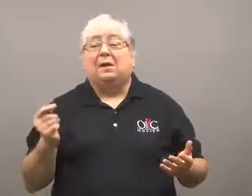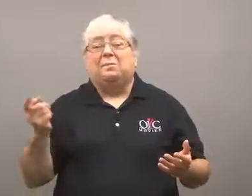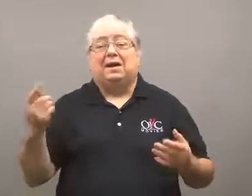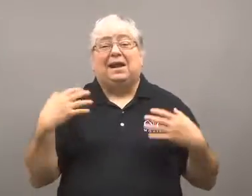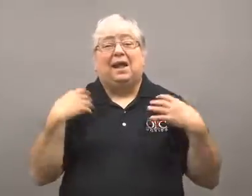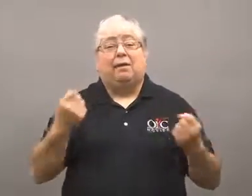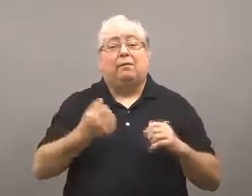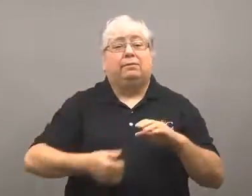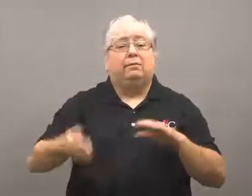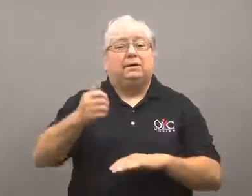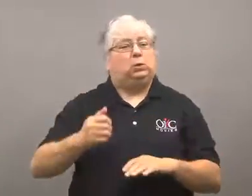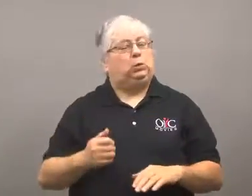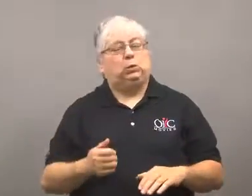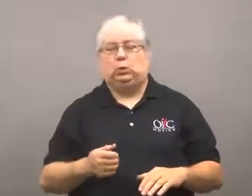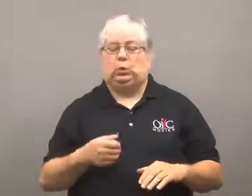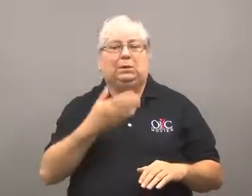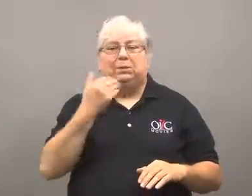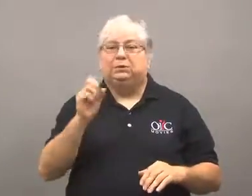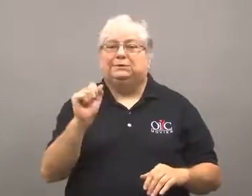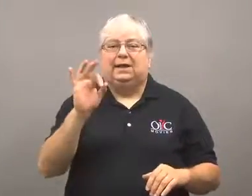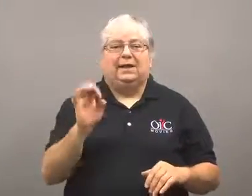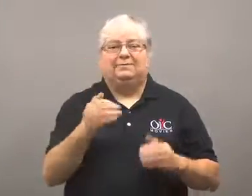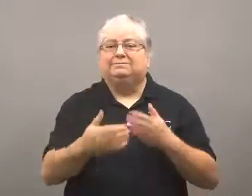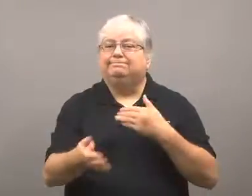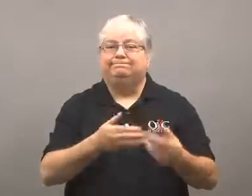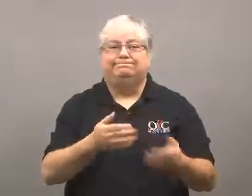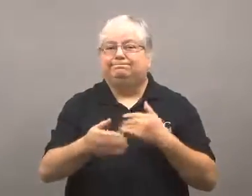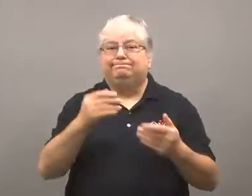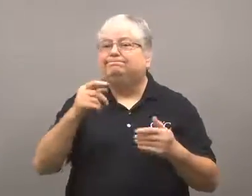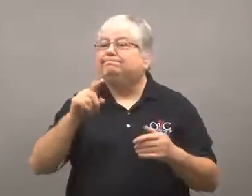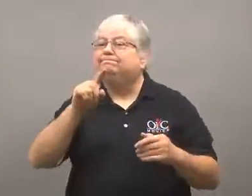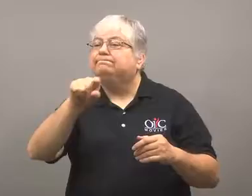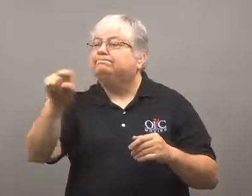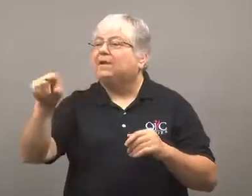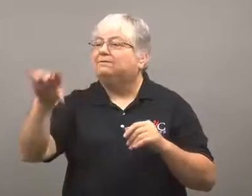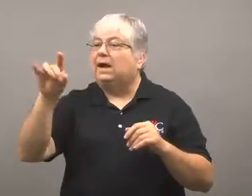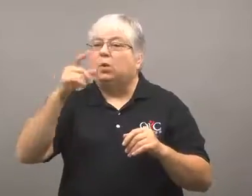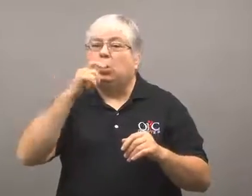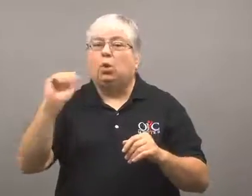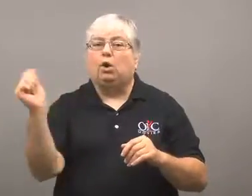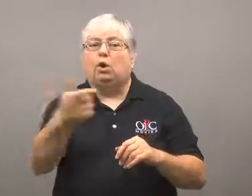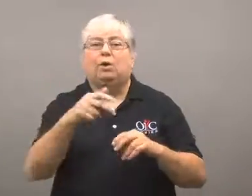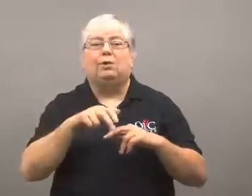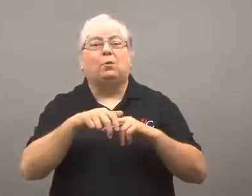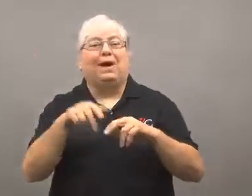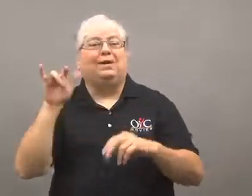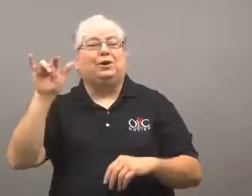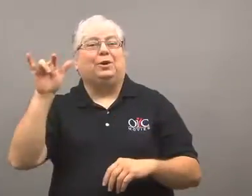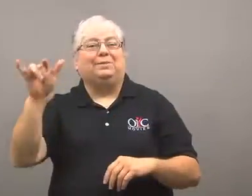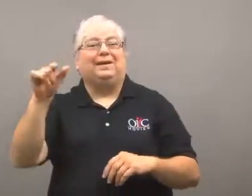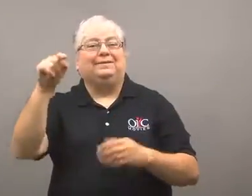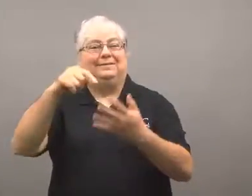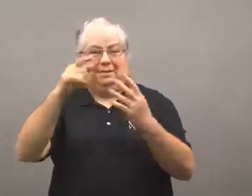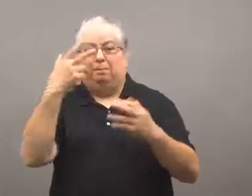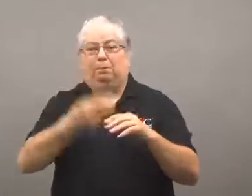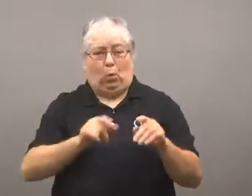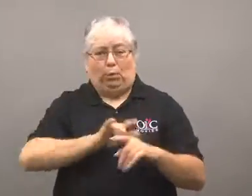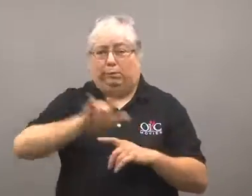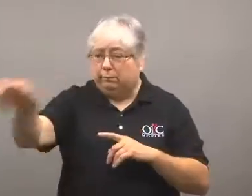Health officials decided to play safe and try contacting all passengers